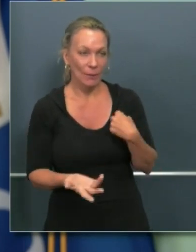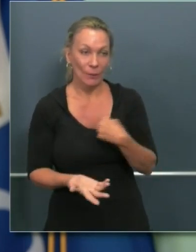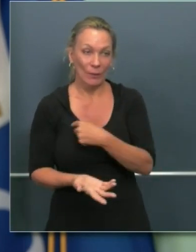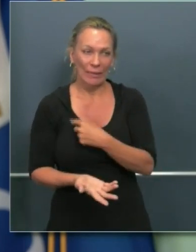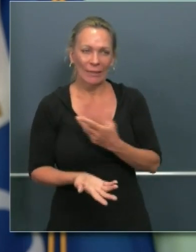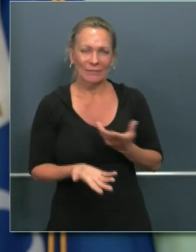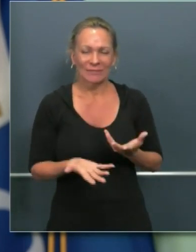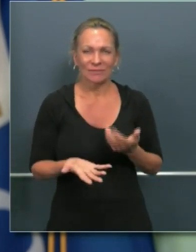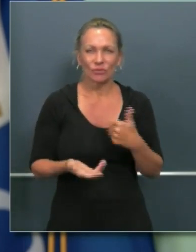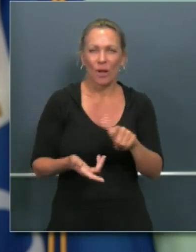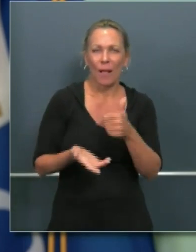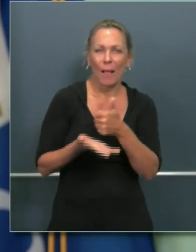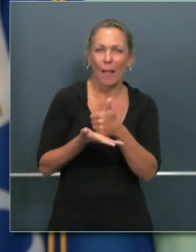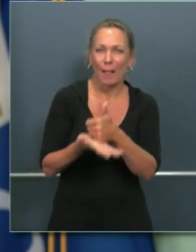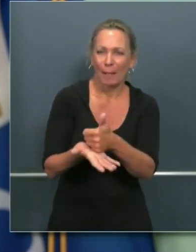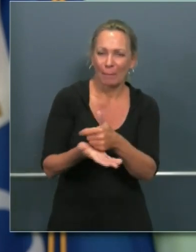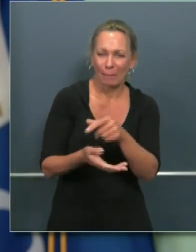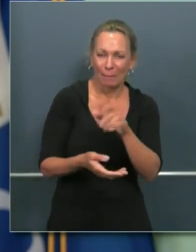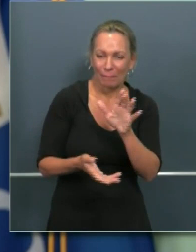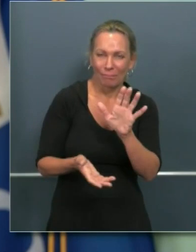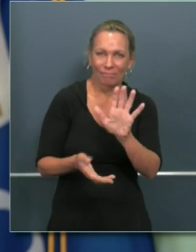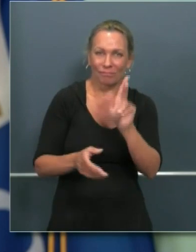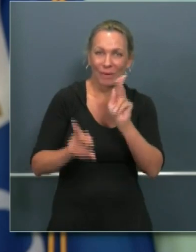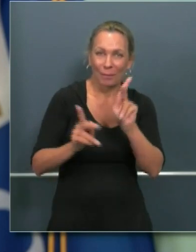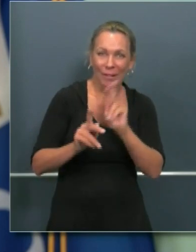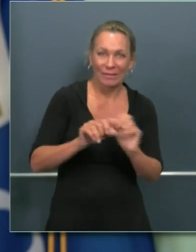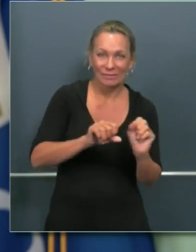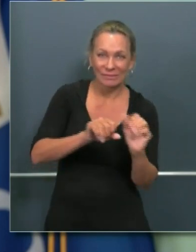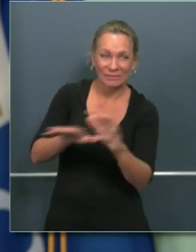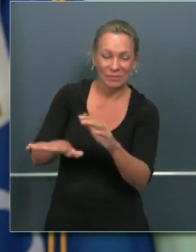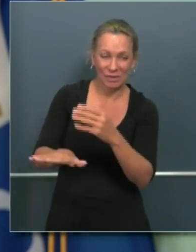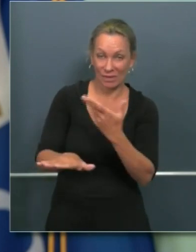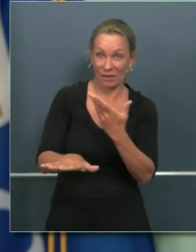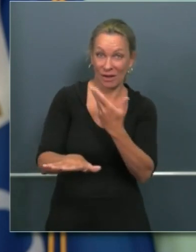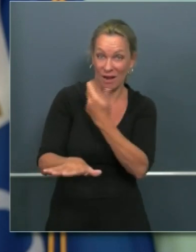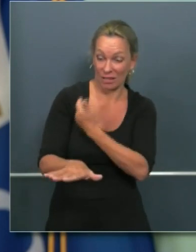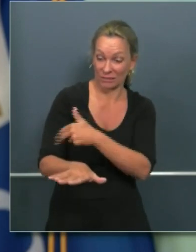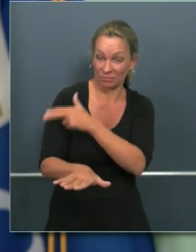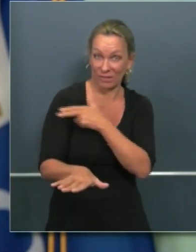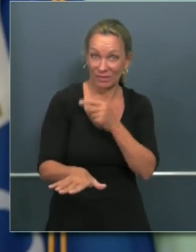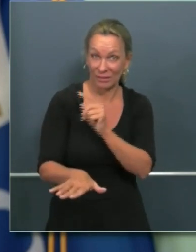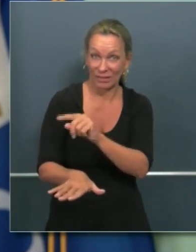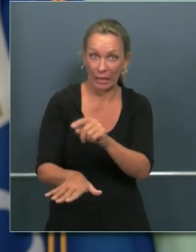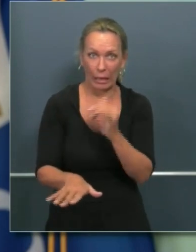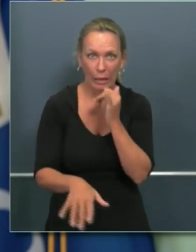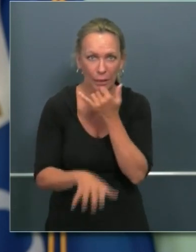THE HOSPITAL SYSTEM OVER A 5 WEEK PERIOD JUST A 5 WEEK PERIOD. WE HAD TO MOVE 500